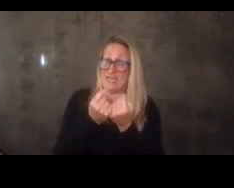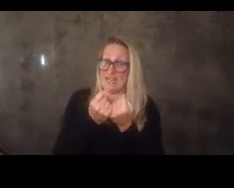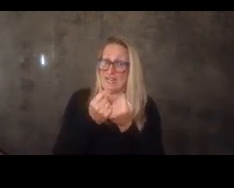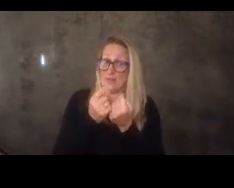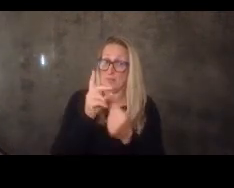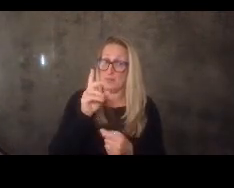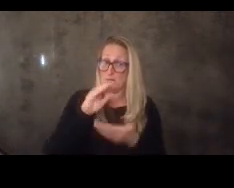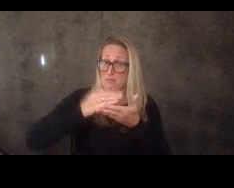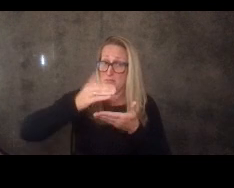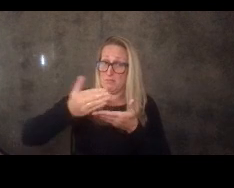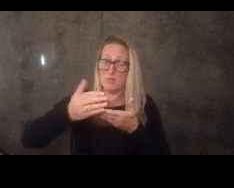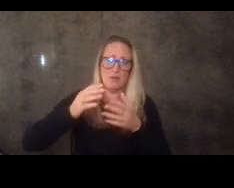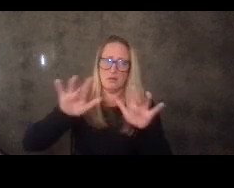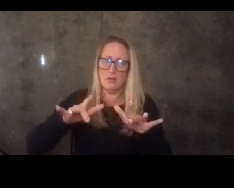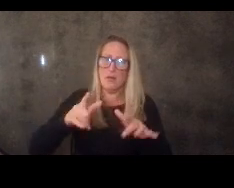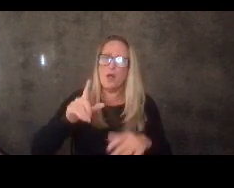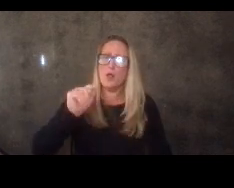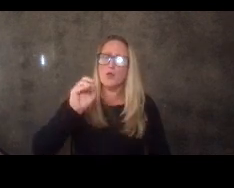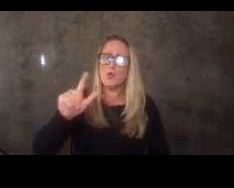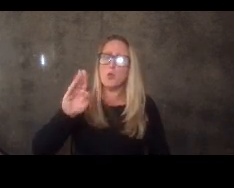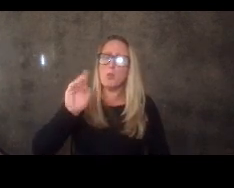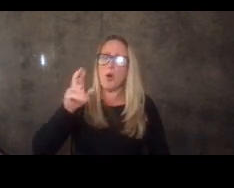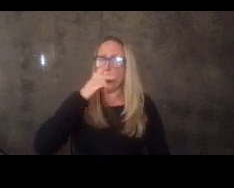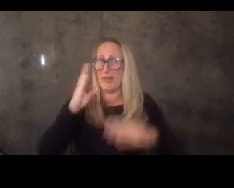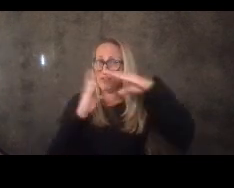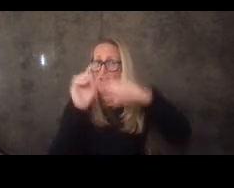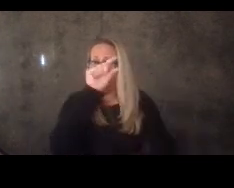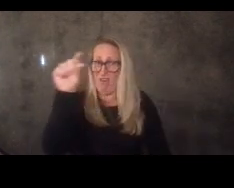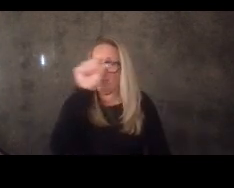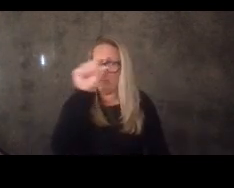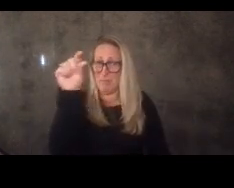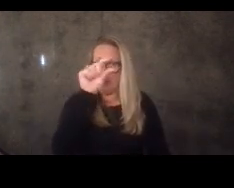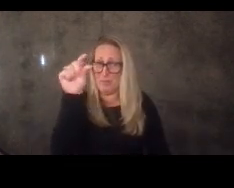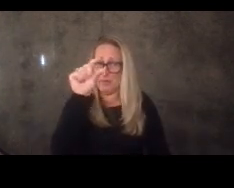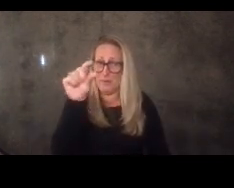window toolbar would look up here at the top. Then there's a three dot menu.